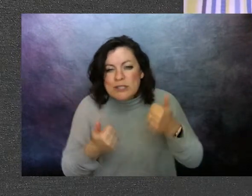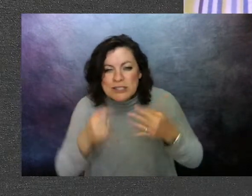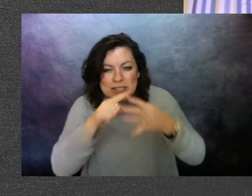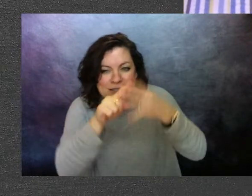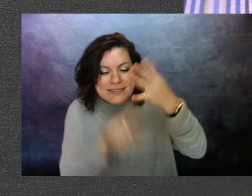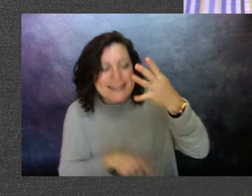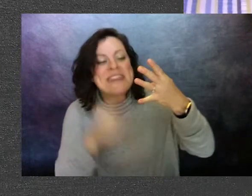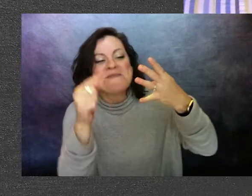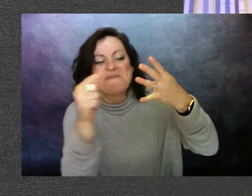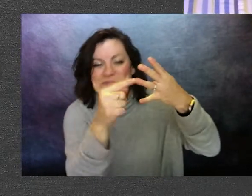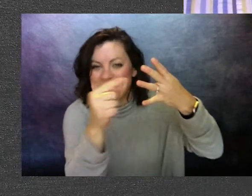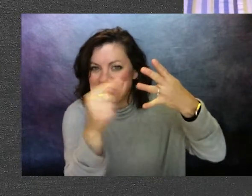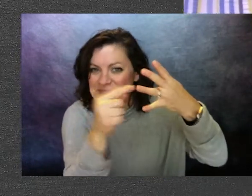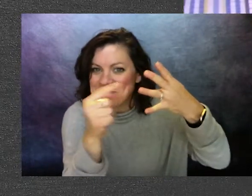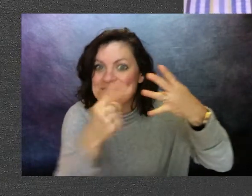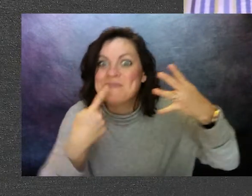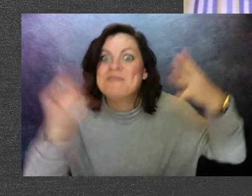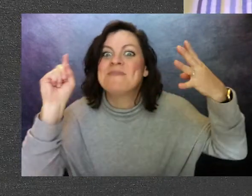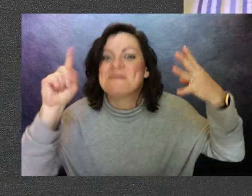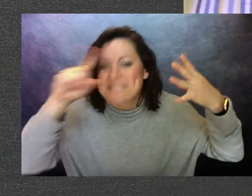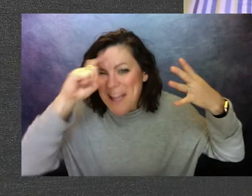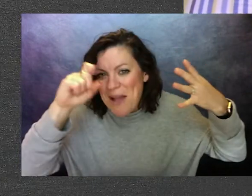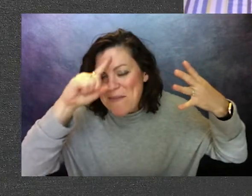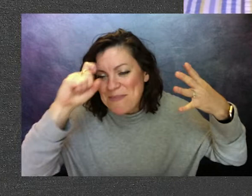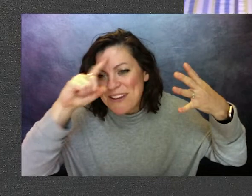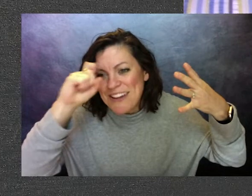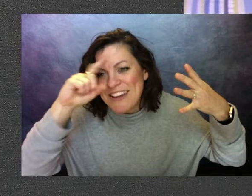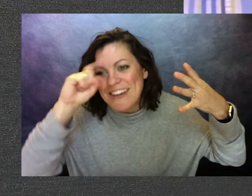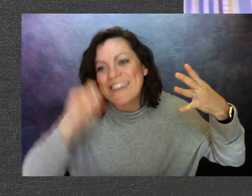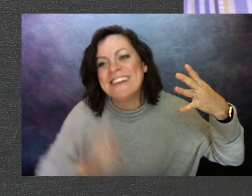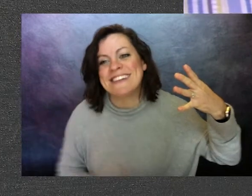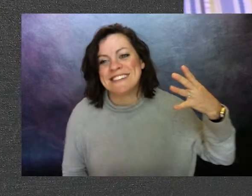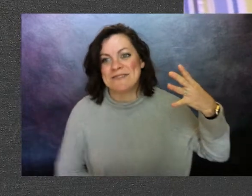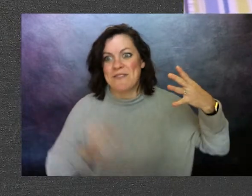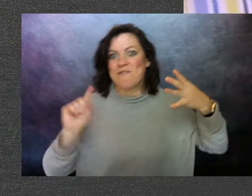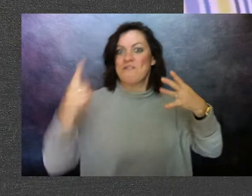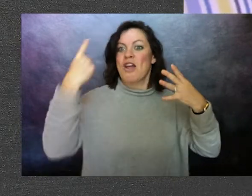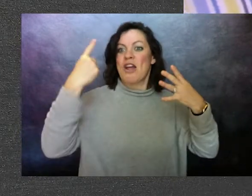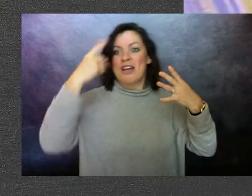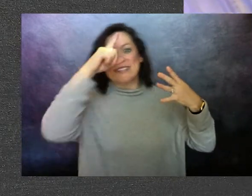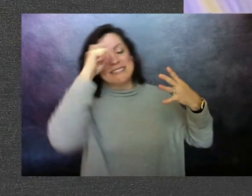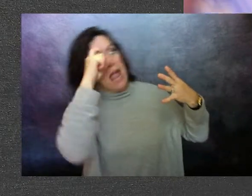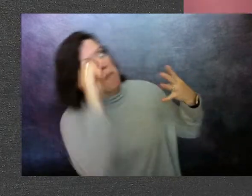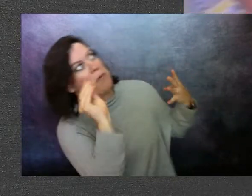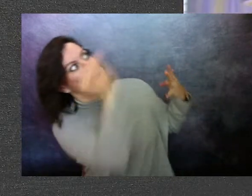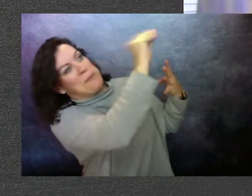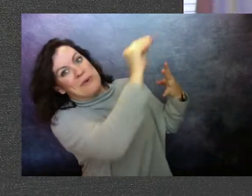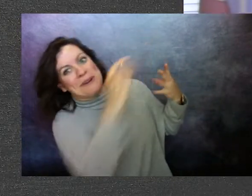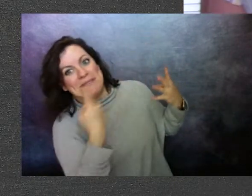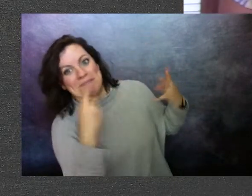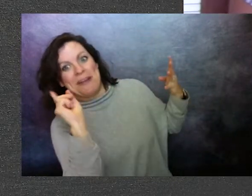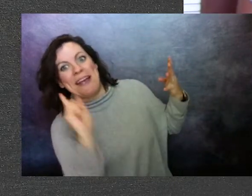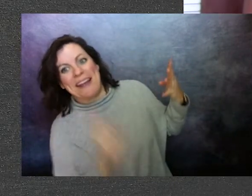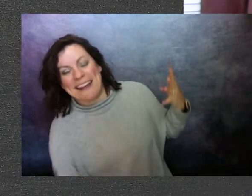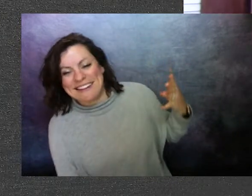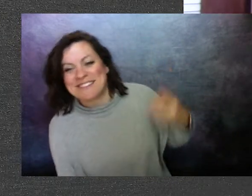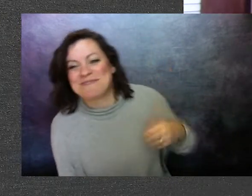Yeah, you got it. That one is the summertime. So, it's our first summer one. It's our first summer one.